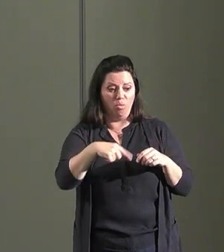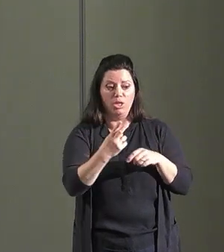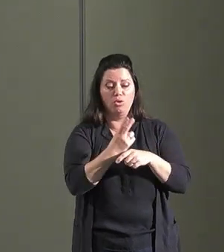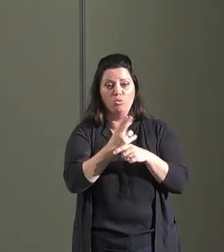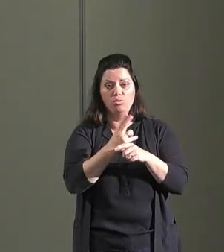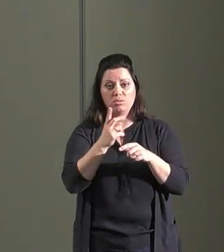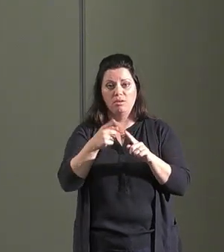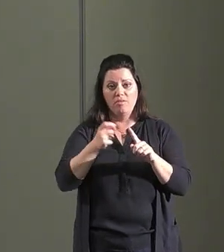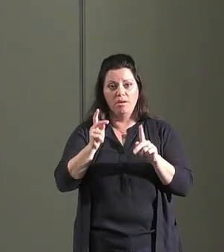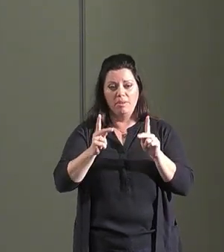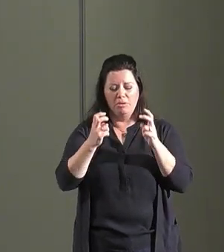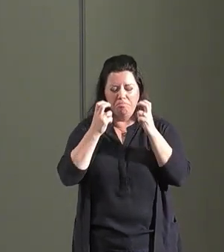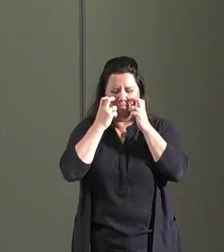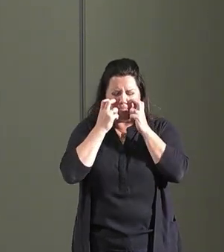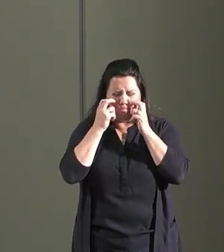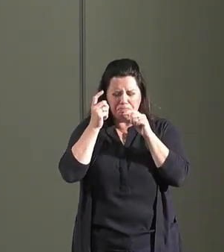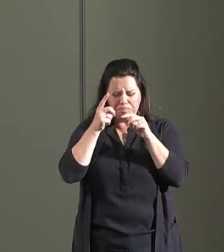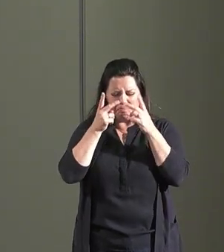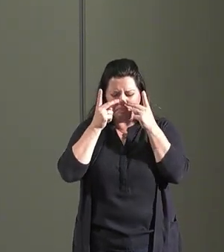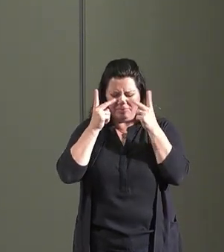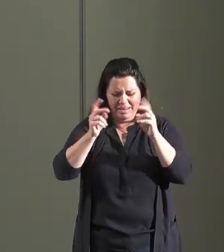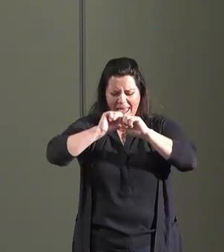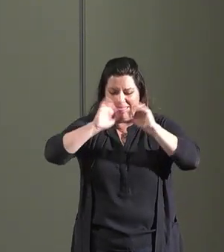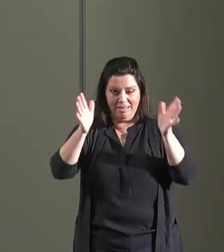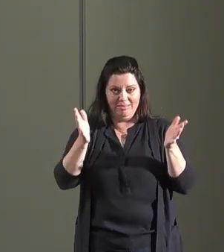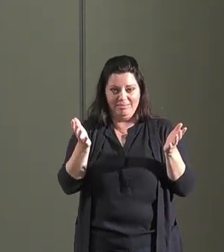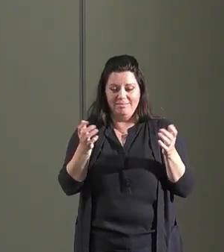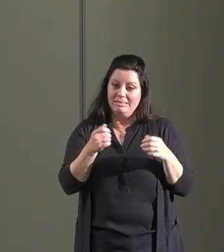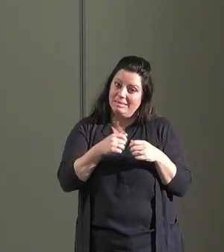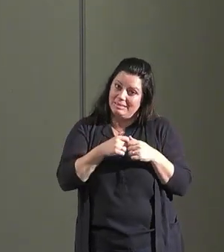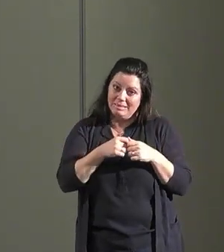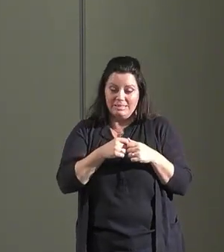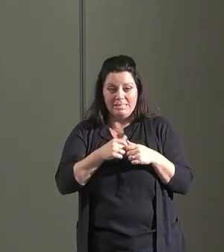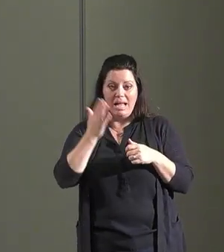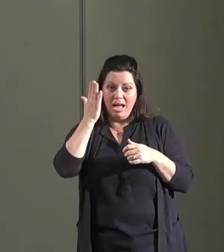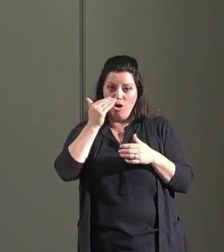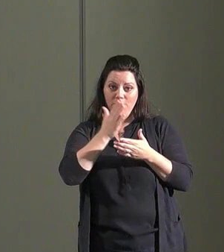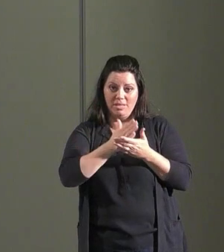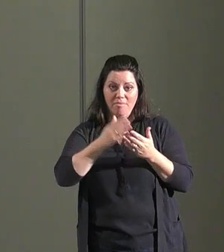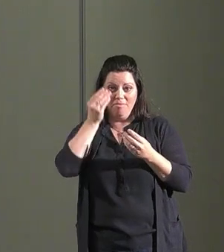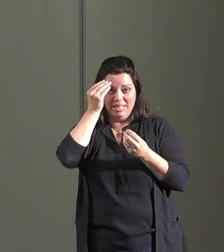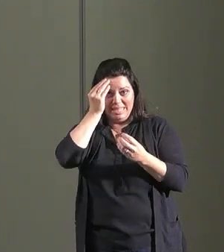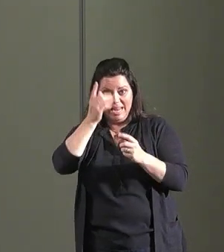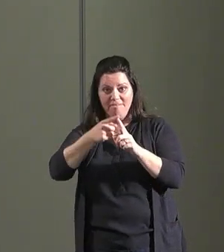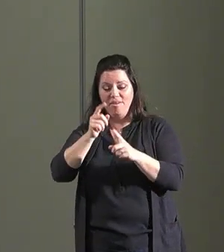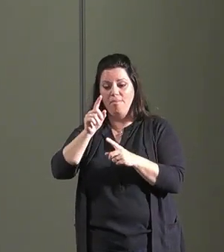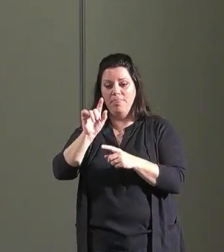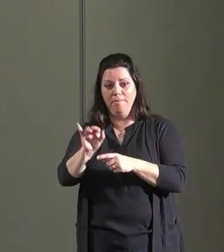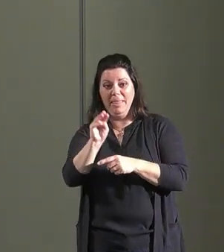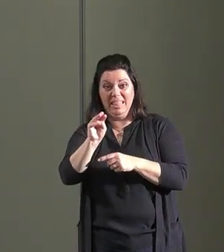could not see at all. I'm hopeful some data we pull out from the million and survey will